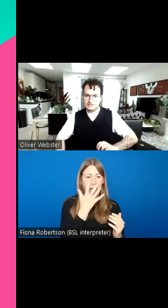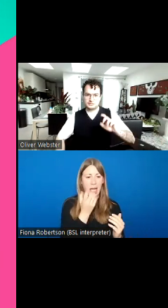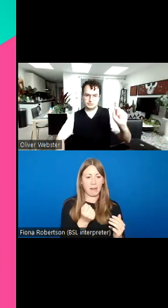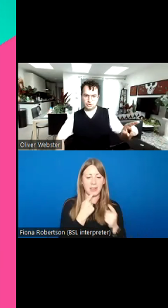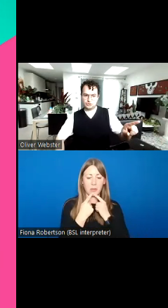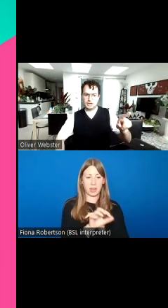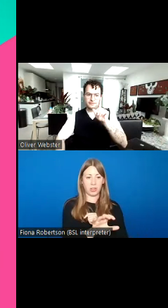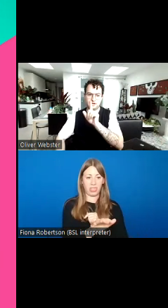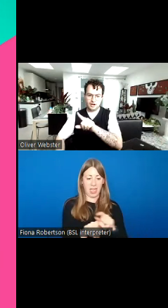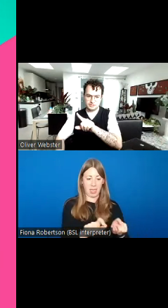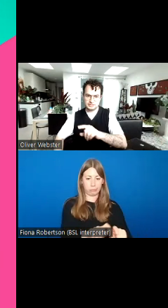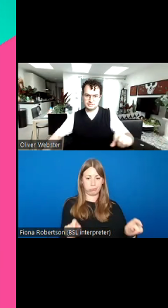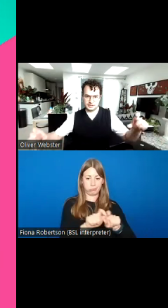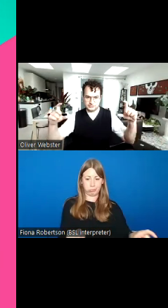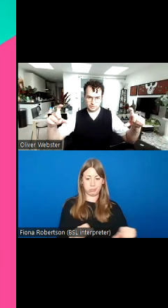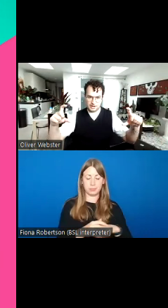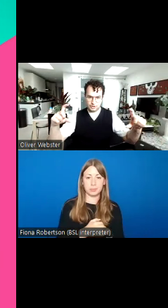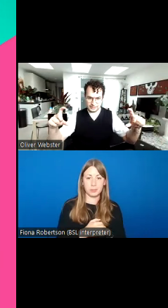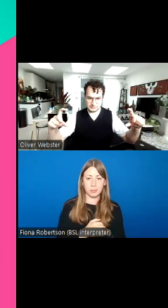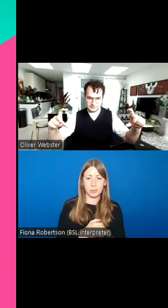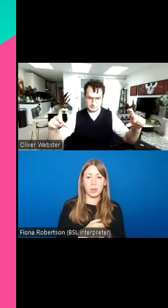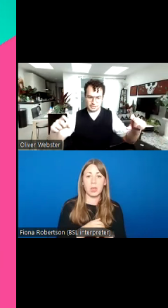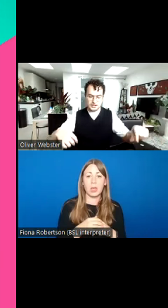it's the song and the artist in square brackets,